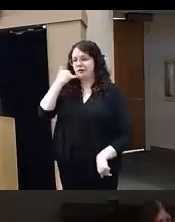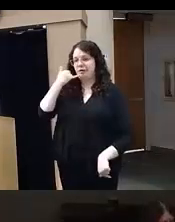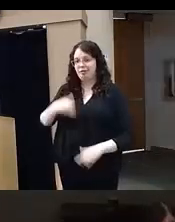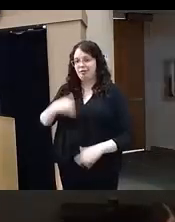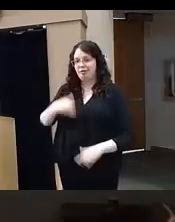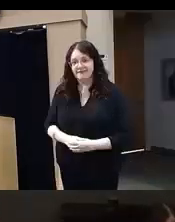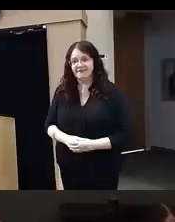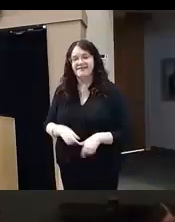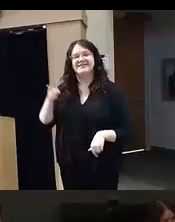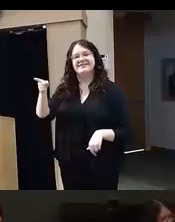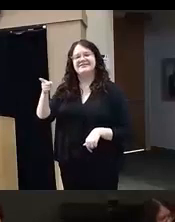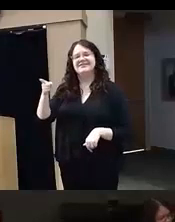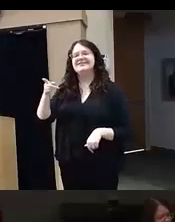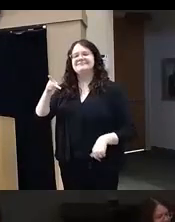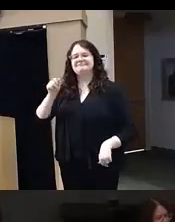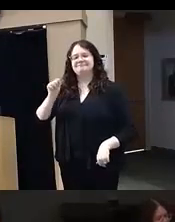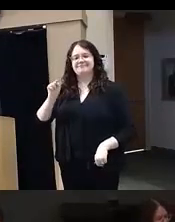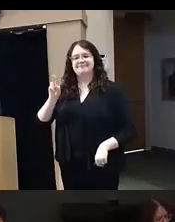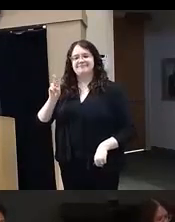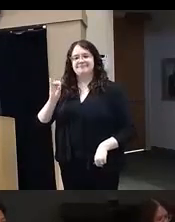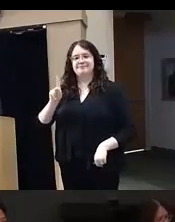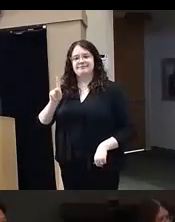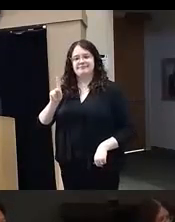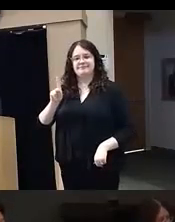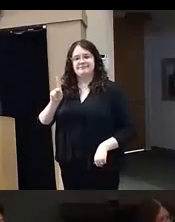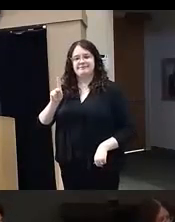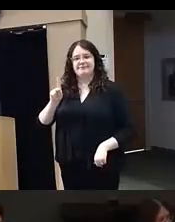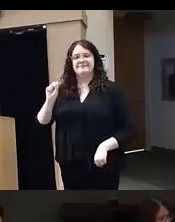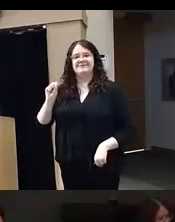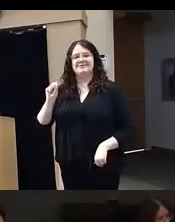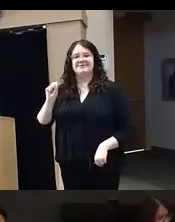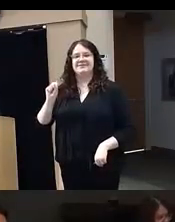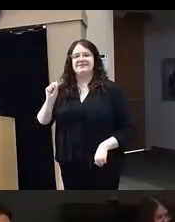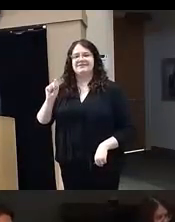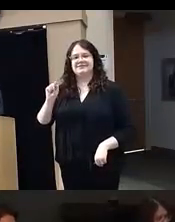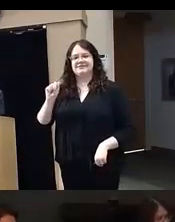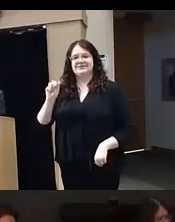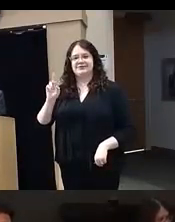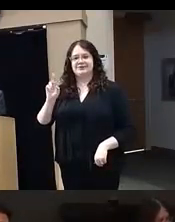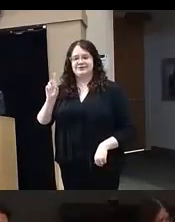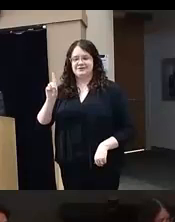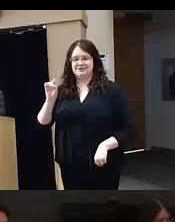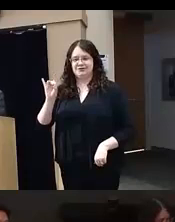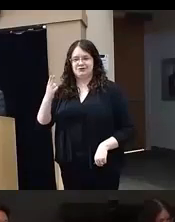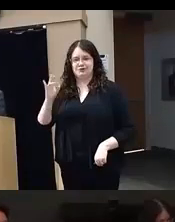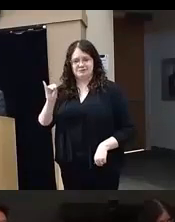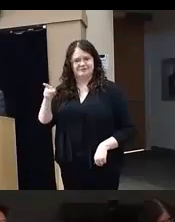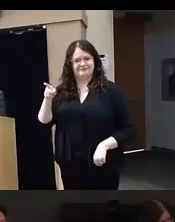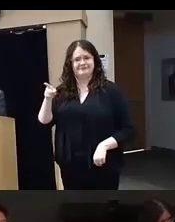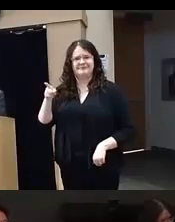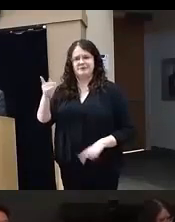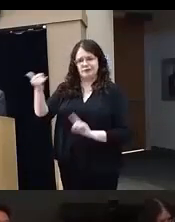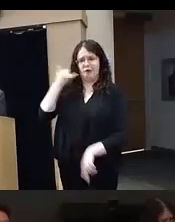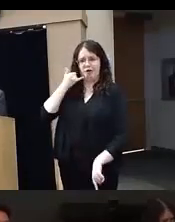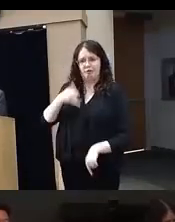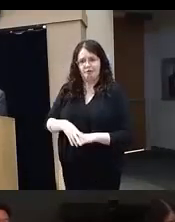from uh Patrick uh Patrick said to your chief of the ministry officer it sort of tells you it is a